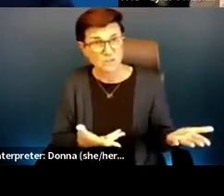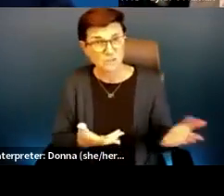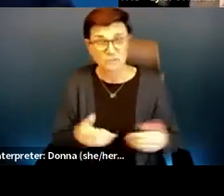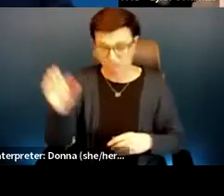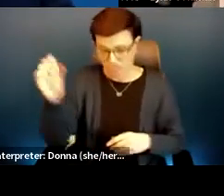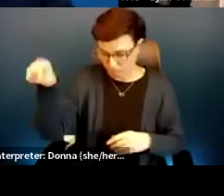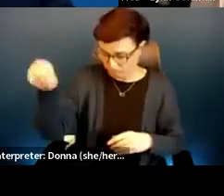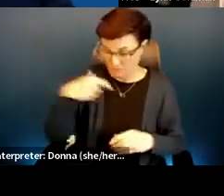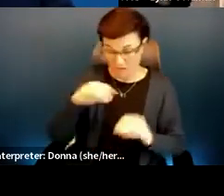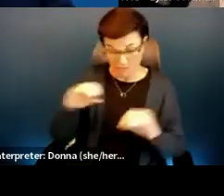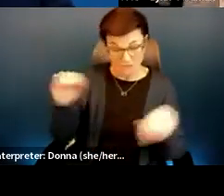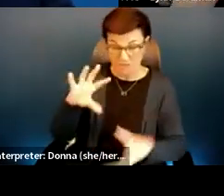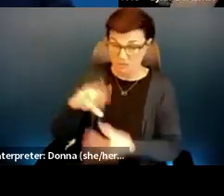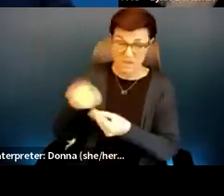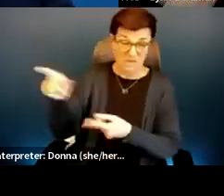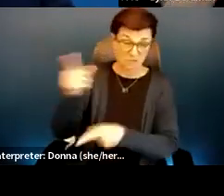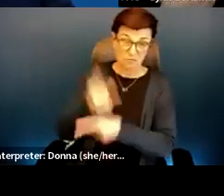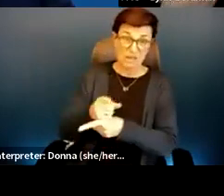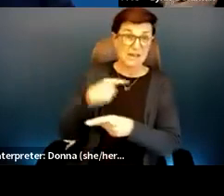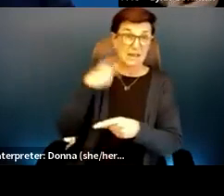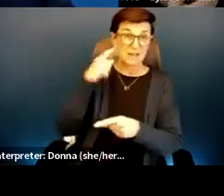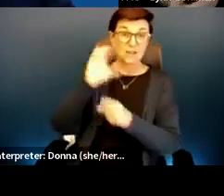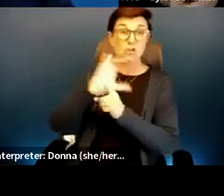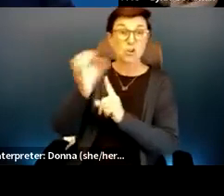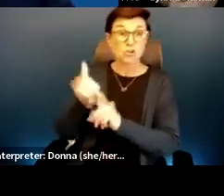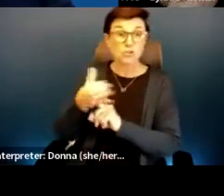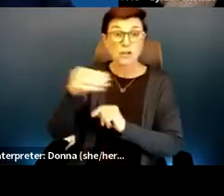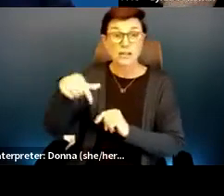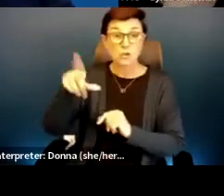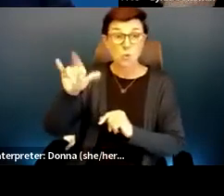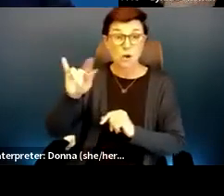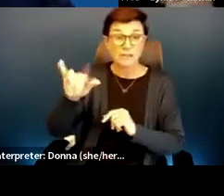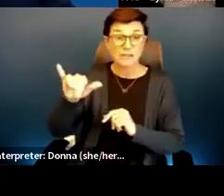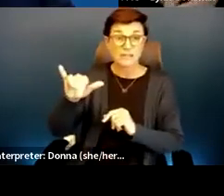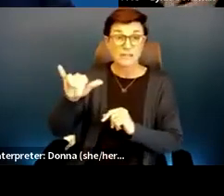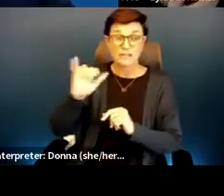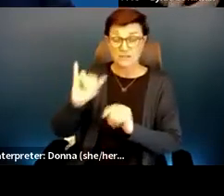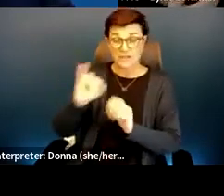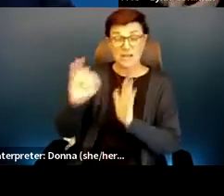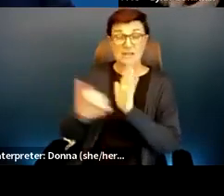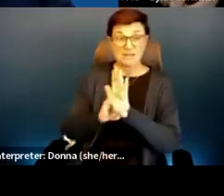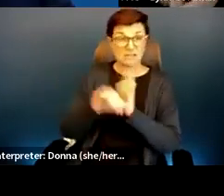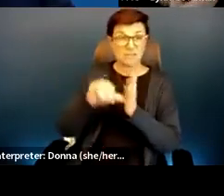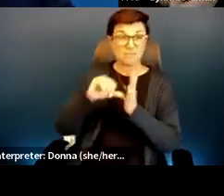I think that the cultural quality part really came out, that it's a really fundamental expectation,